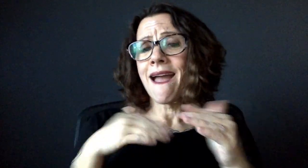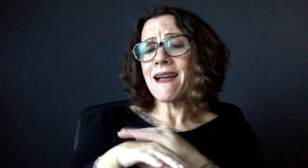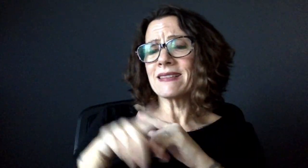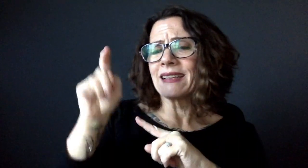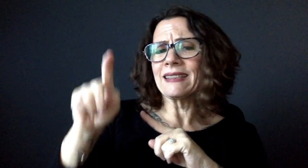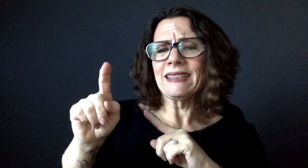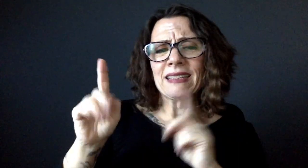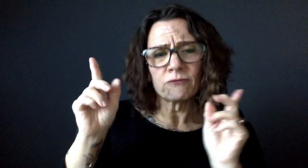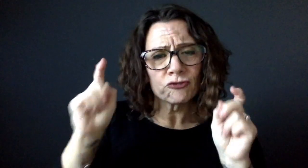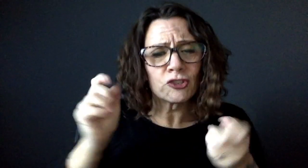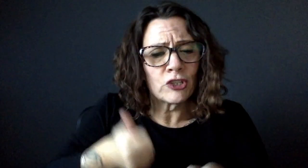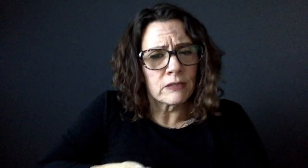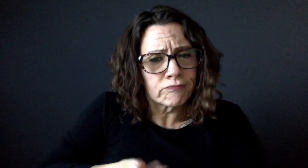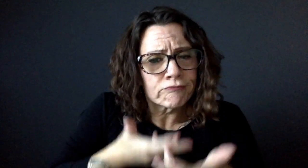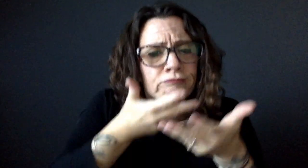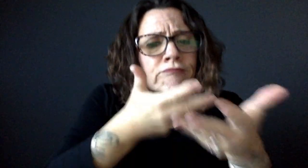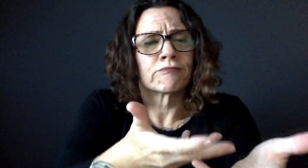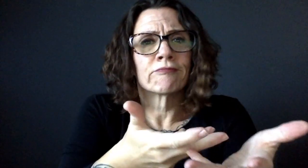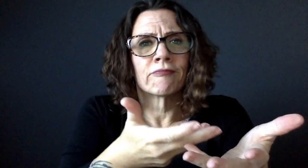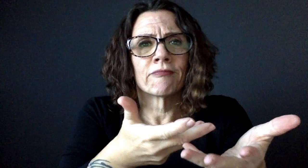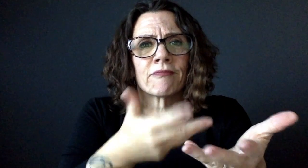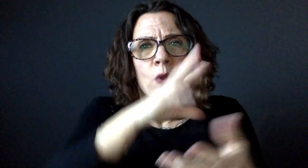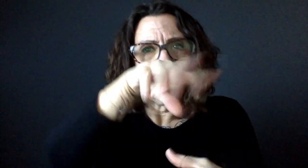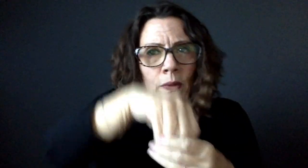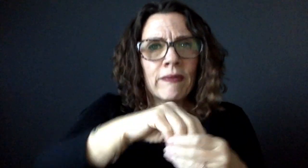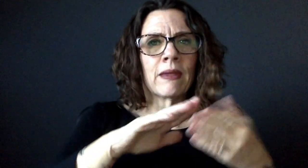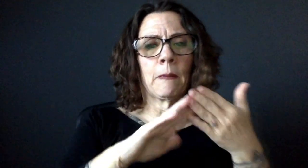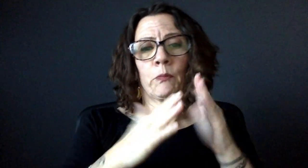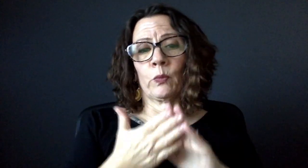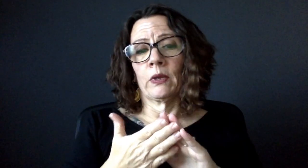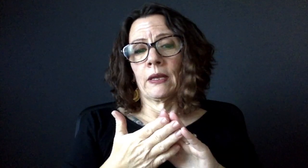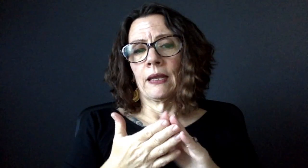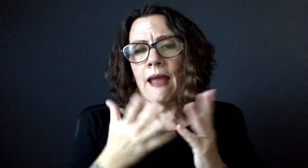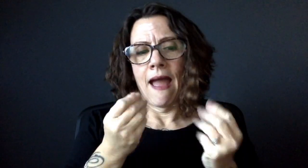Access needs can be articulated within a community